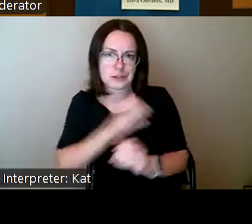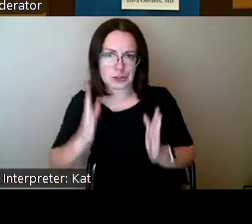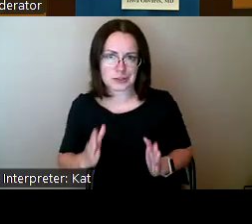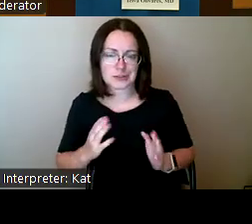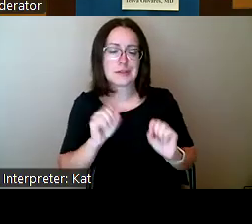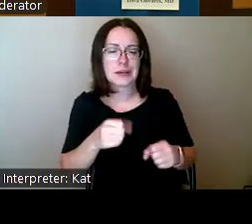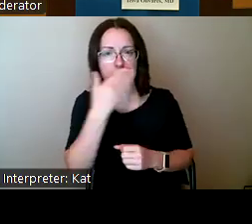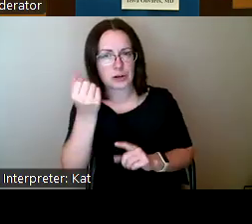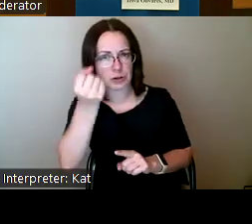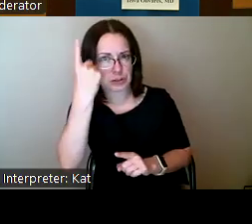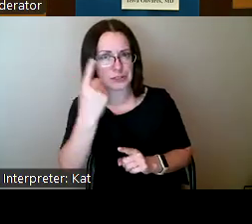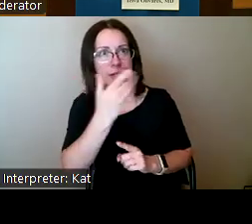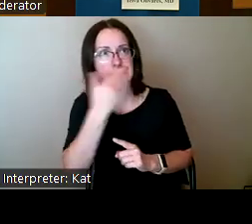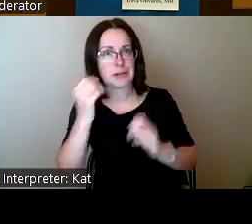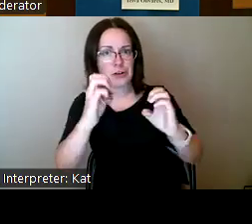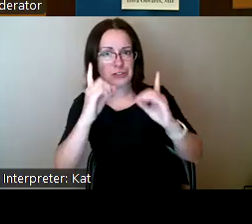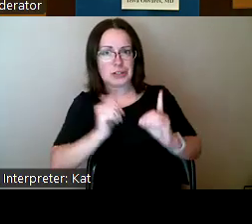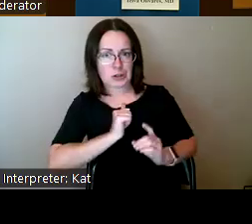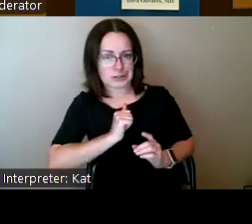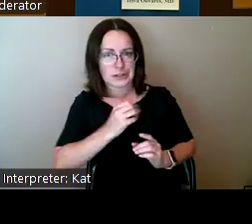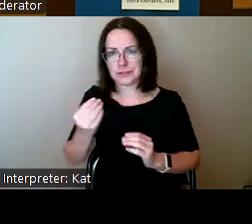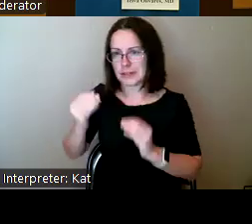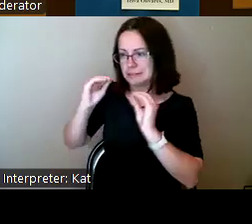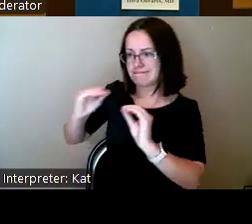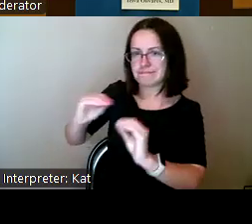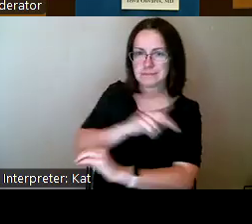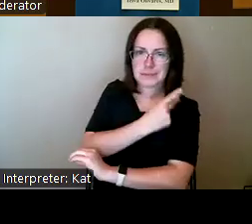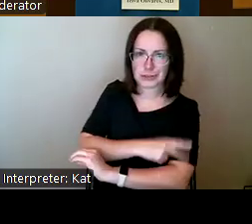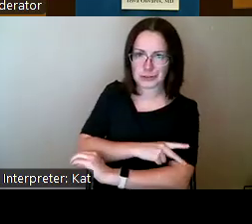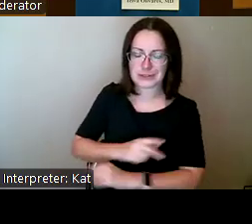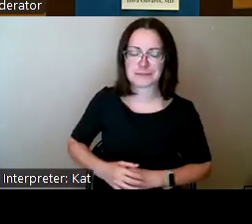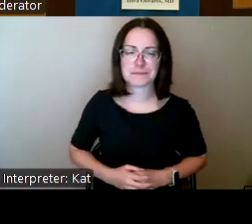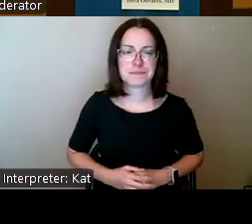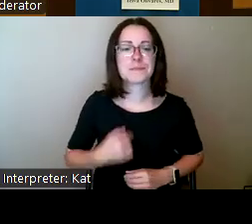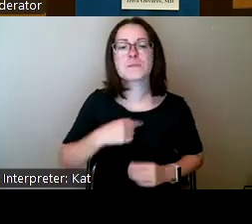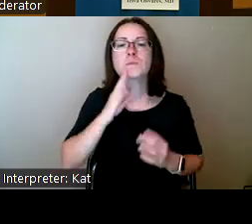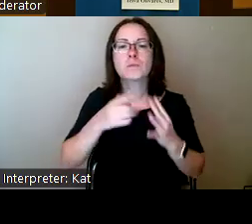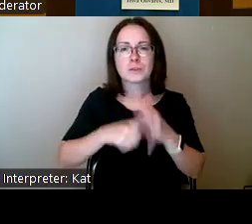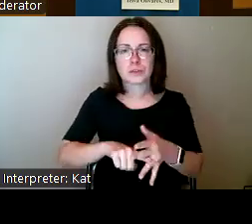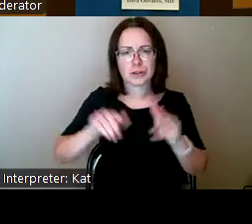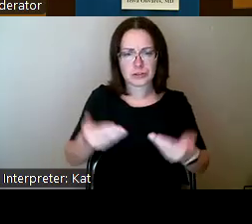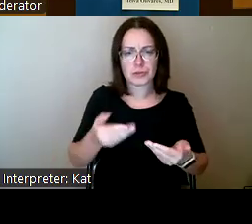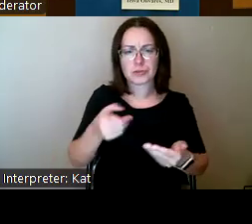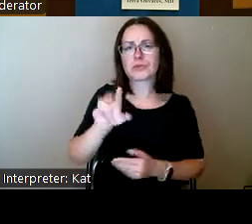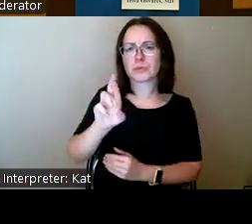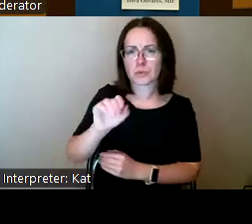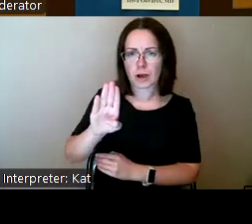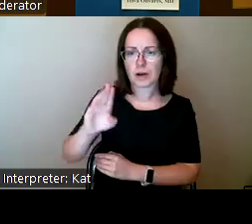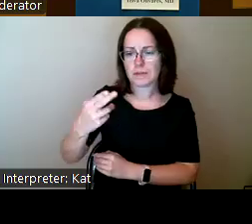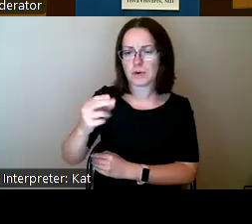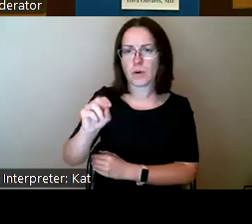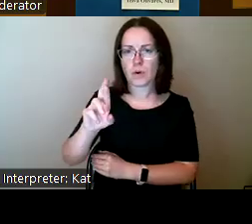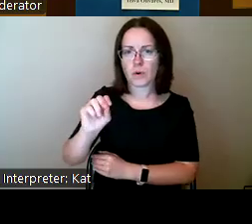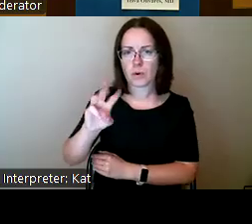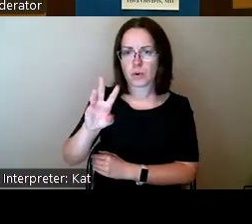patients and yourselves. Um, let me begin by introducing Dr. Rob Horowitz who is on screen.